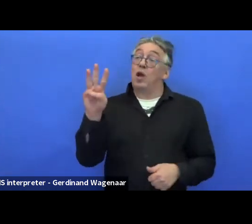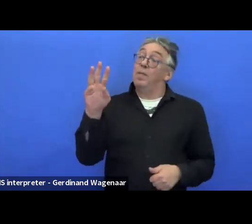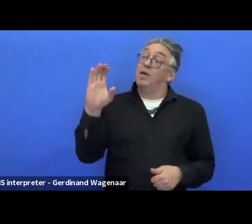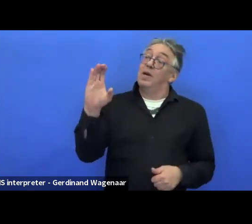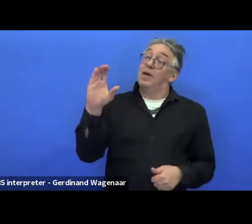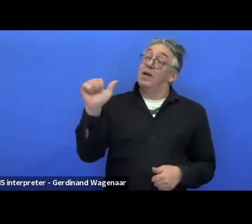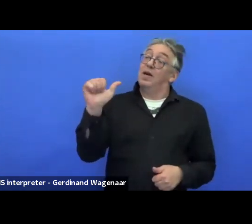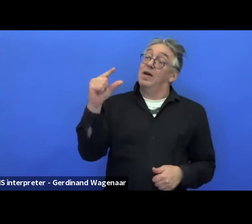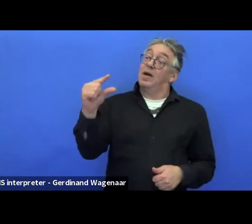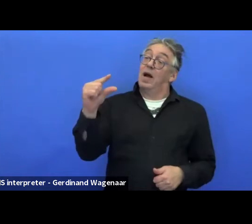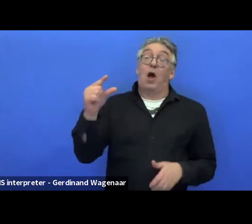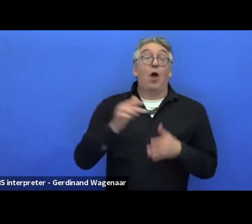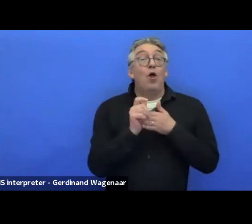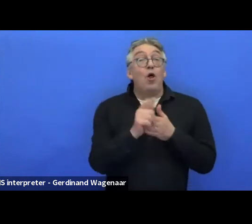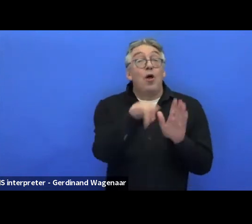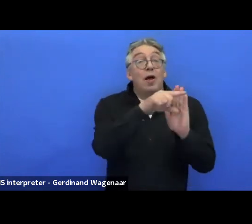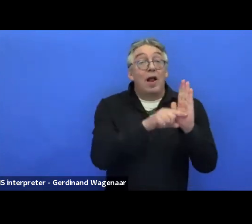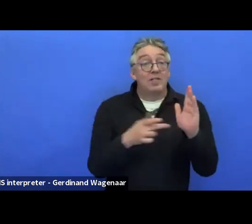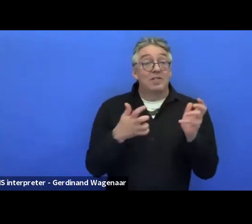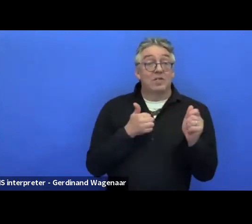Another suggestion the Ombudsman had was